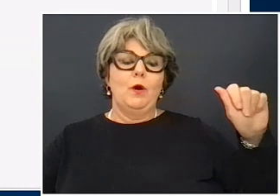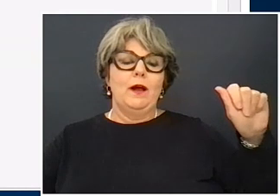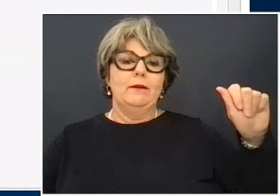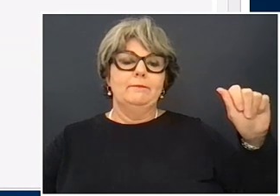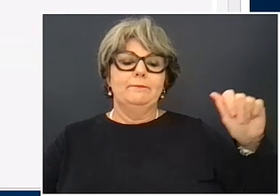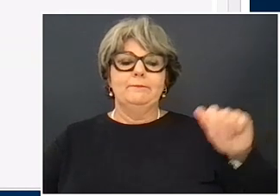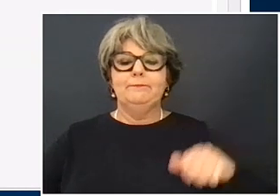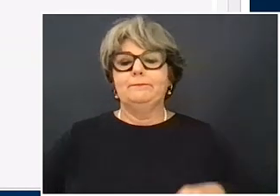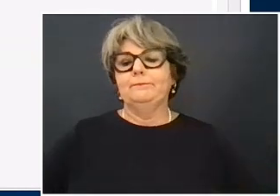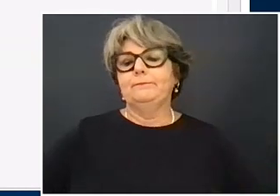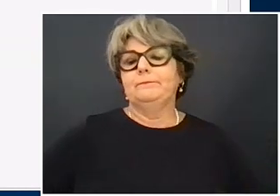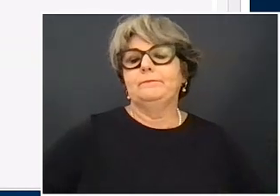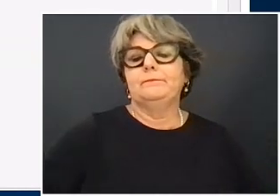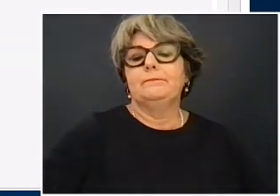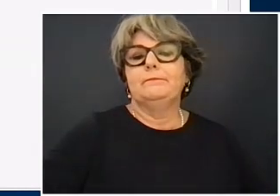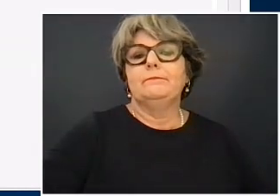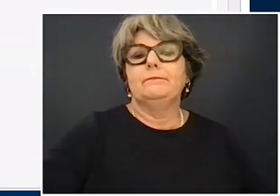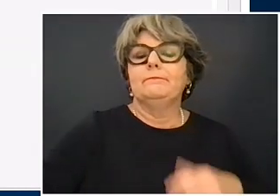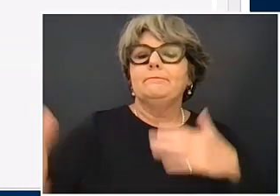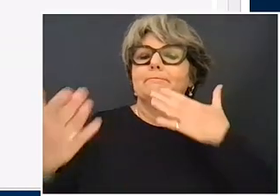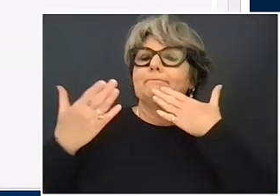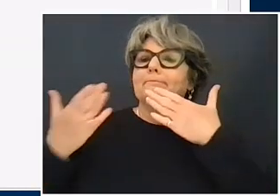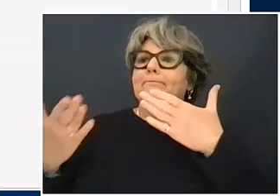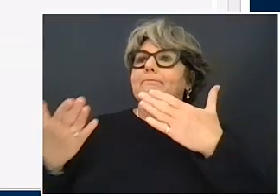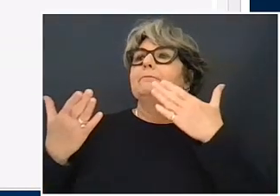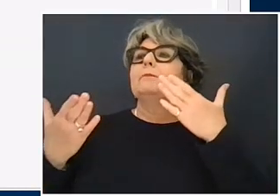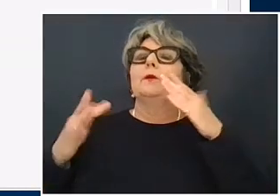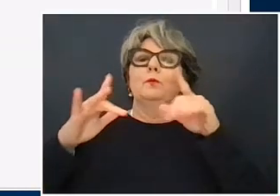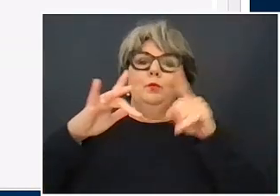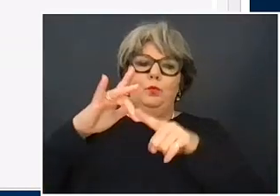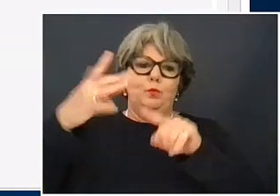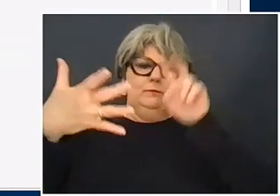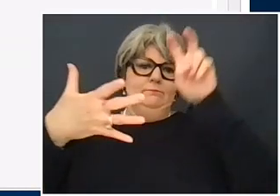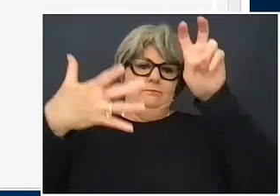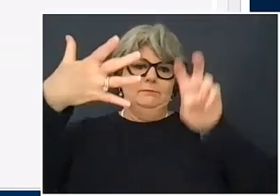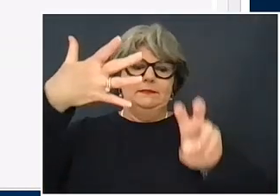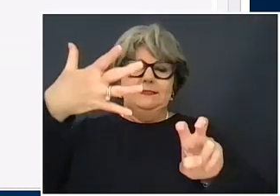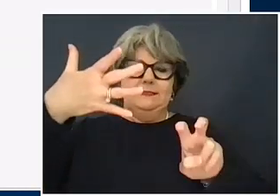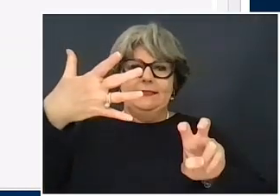Thanks. So we did skip over (b). I don't know if anyone has any more